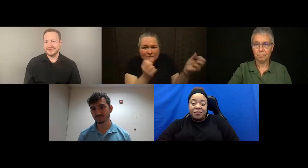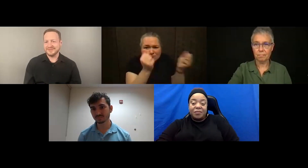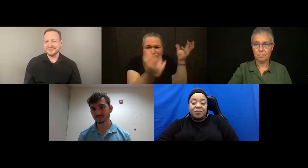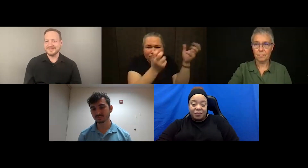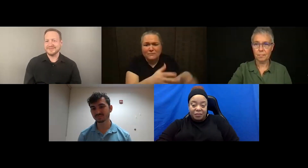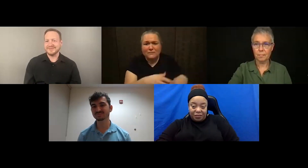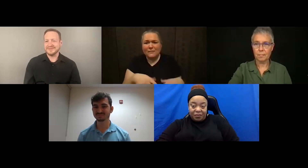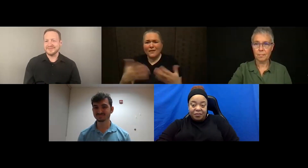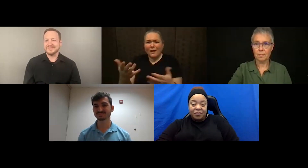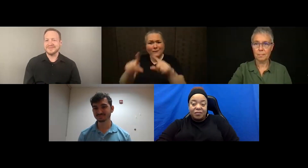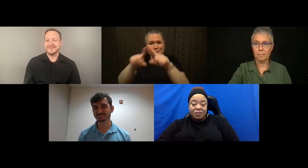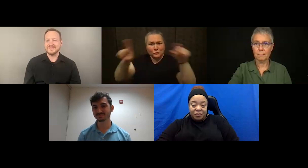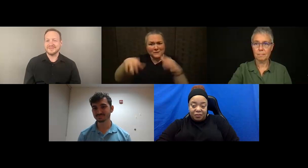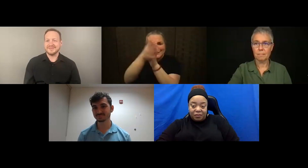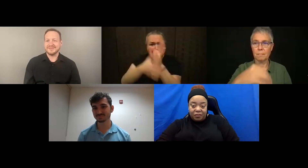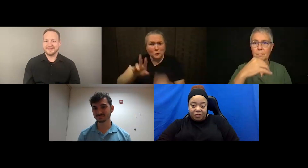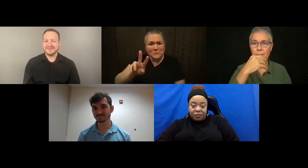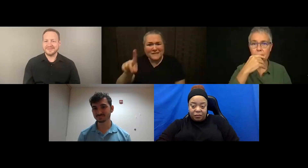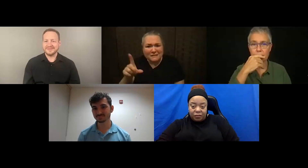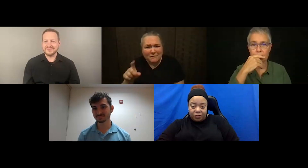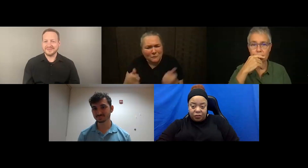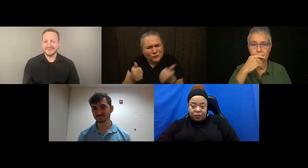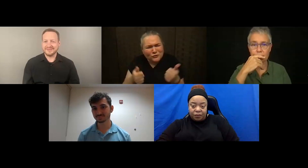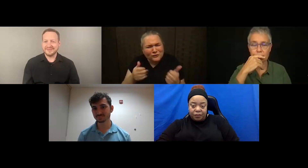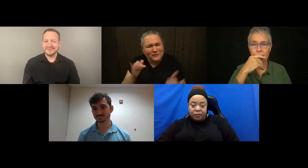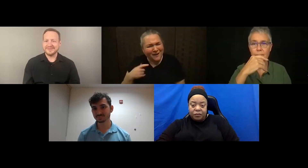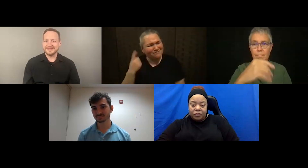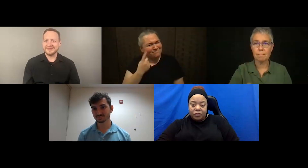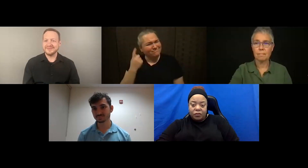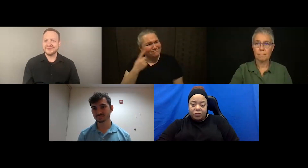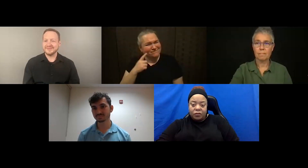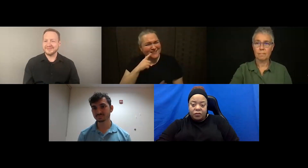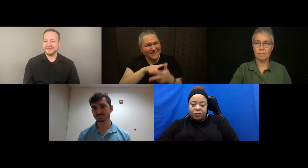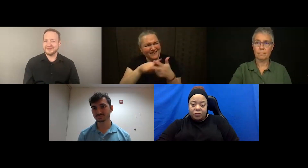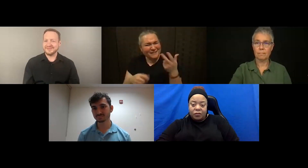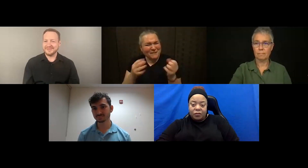Or as a hologram that materializes and begins signing? Is it 2D or 3D?